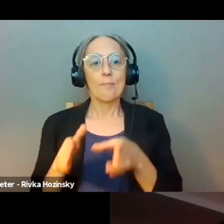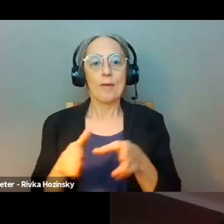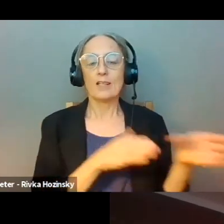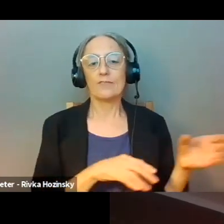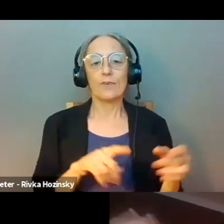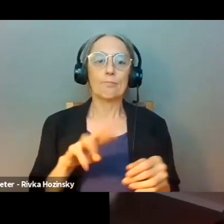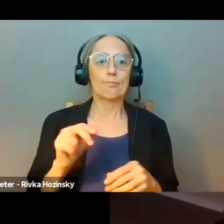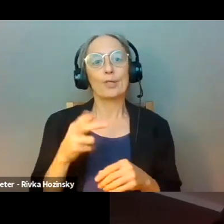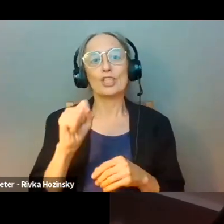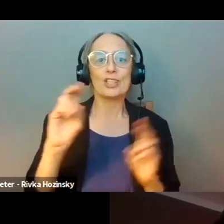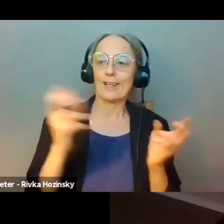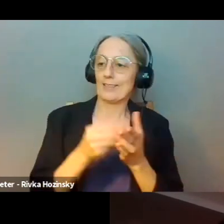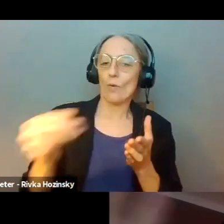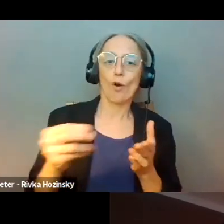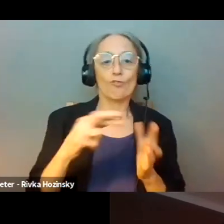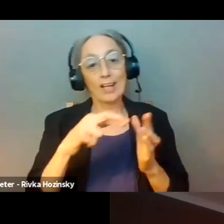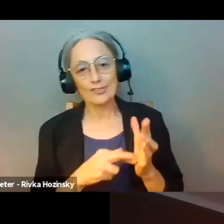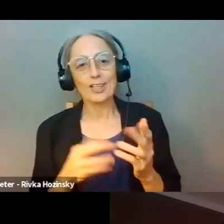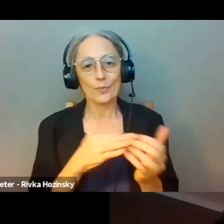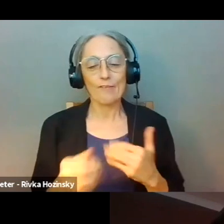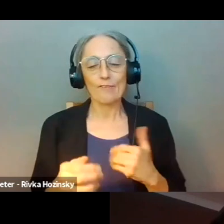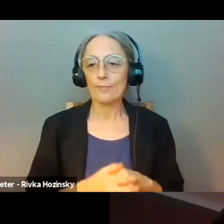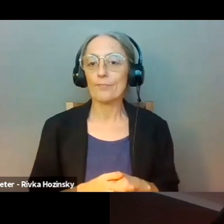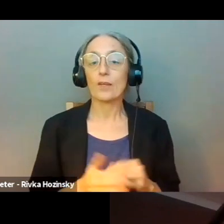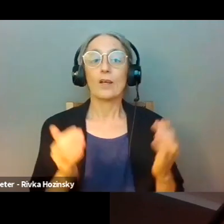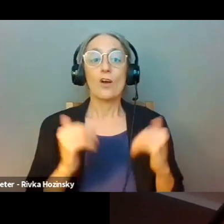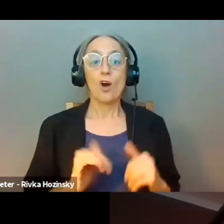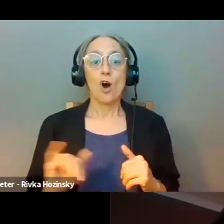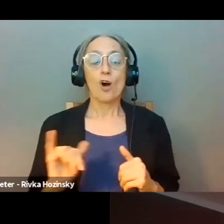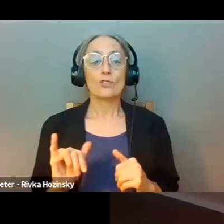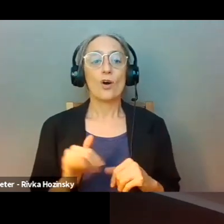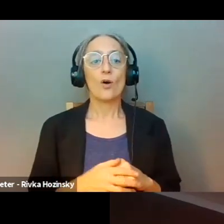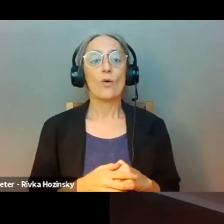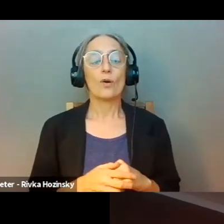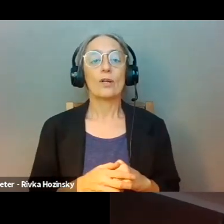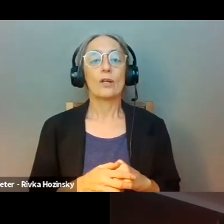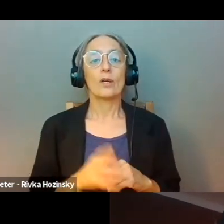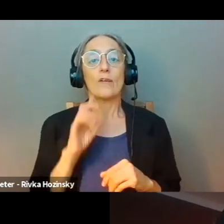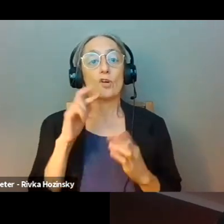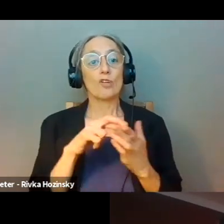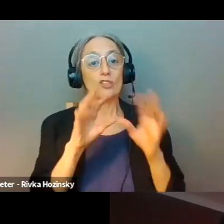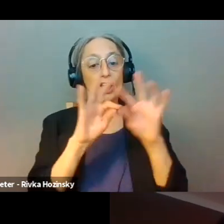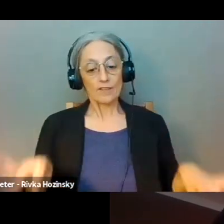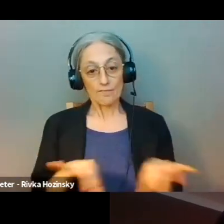We also do ask within our registration forms for CCAC and ICAN,